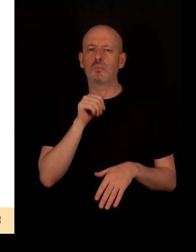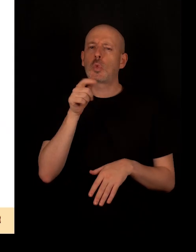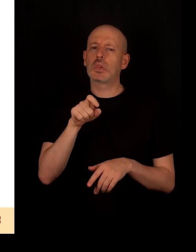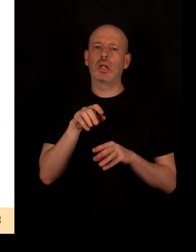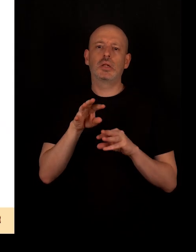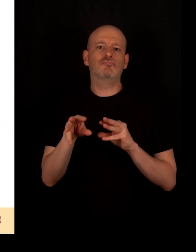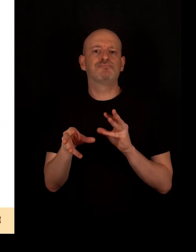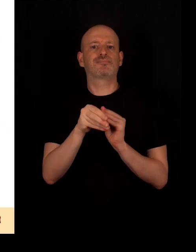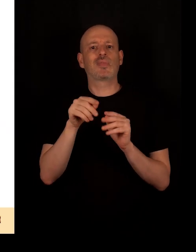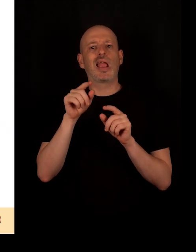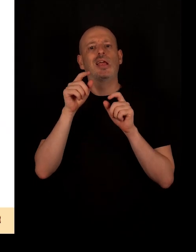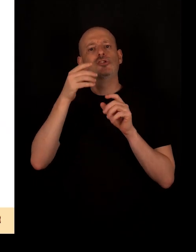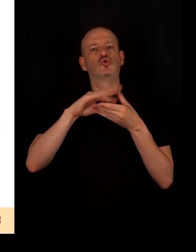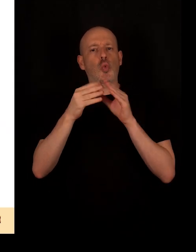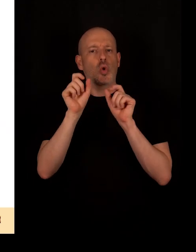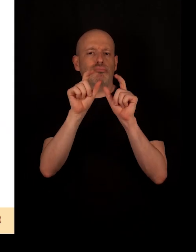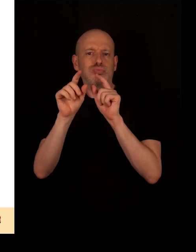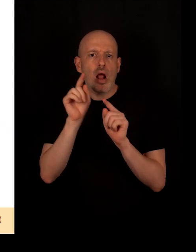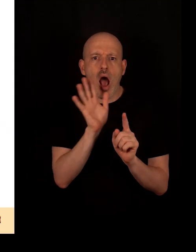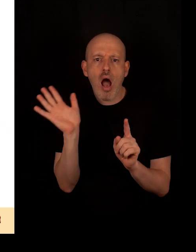There is no need to add them in stories and in every post.